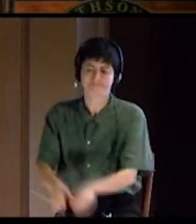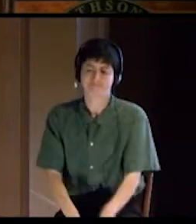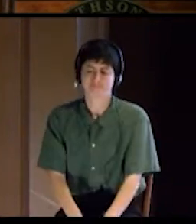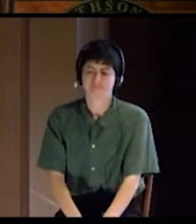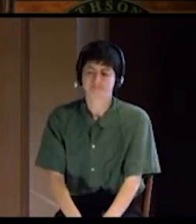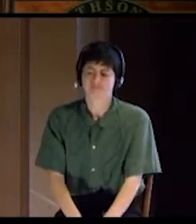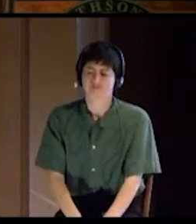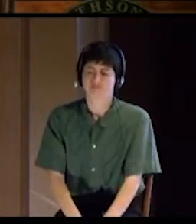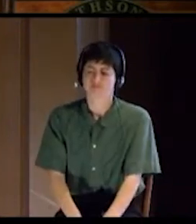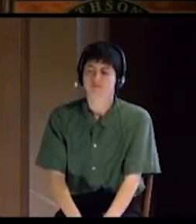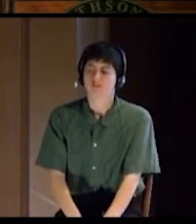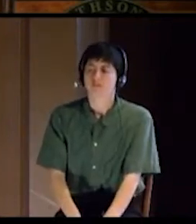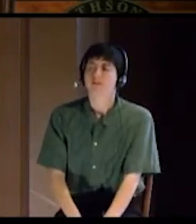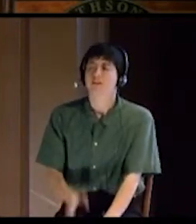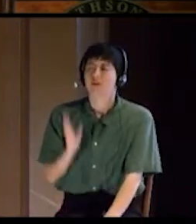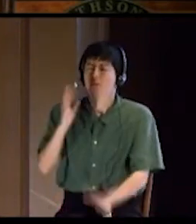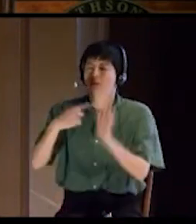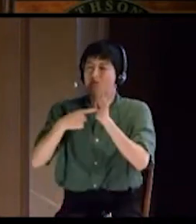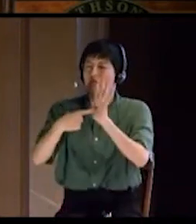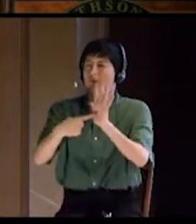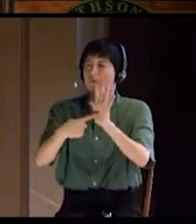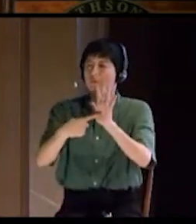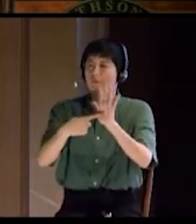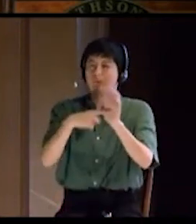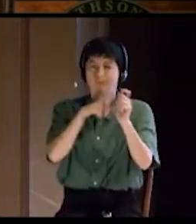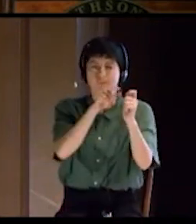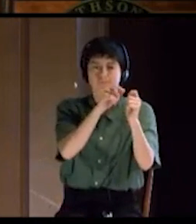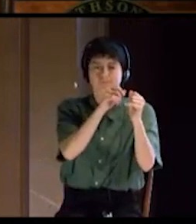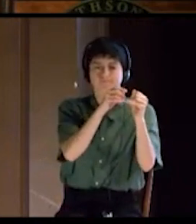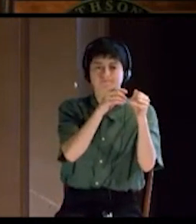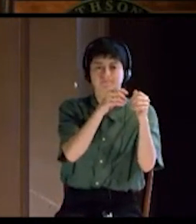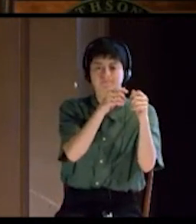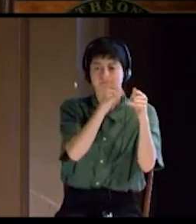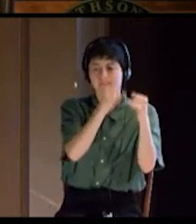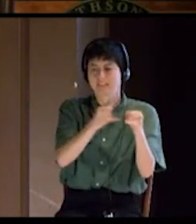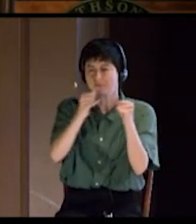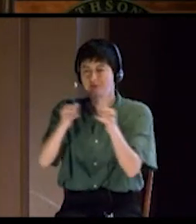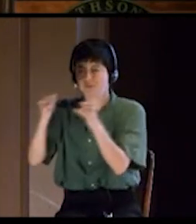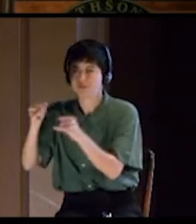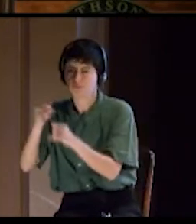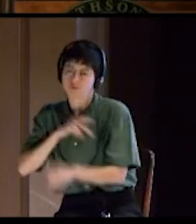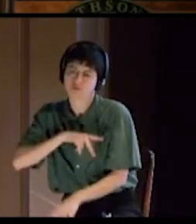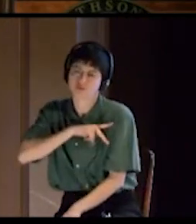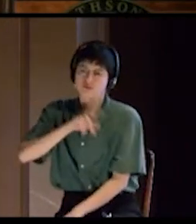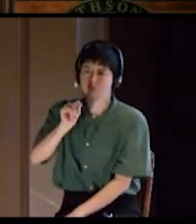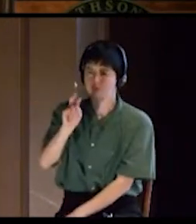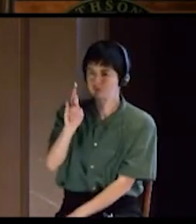and kind of get a sense of what's happening through time, as this is still ongoing research. So the main takeaway is